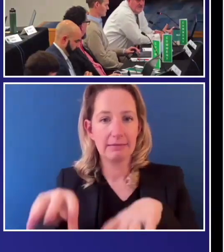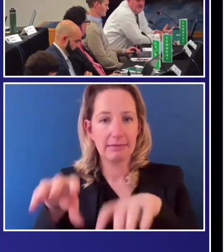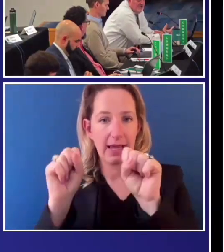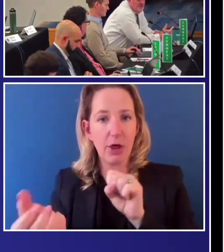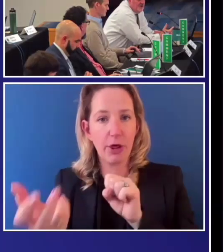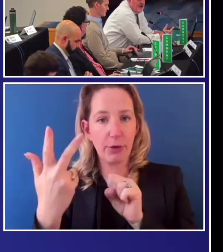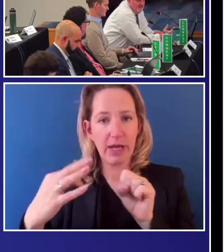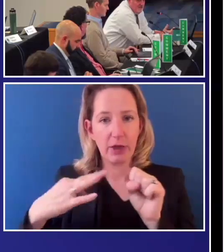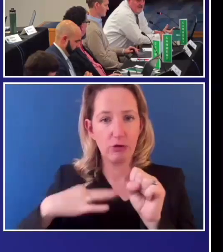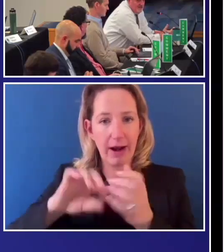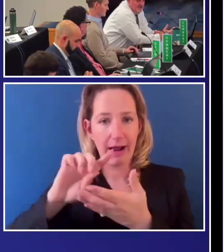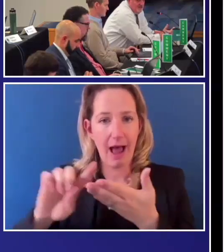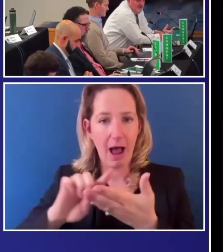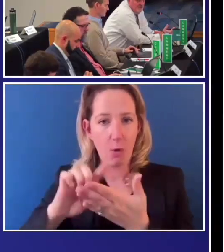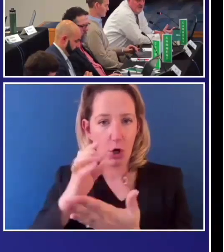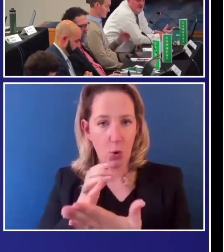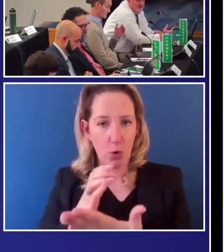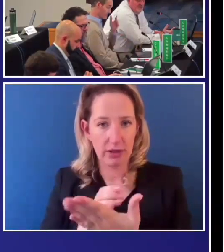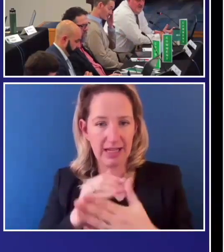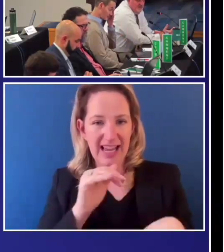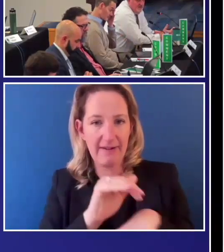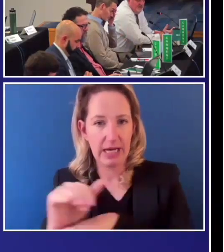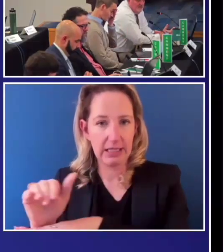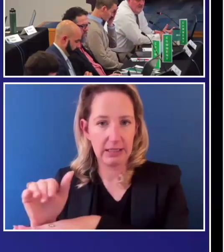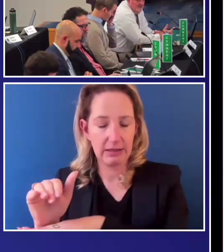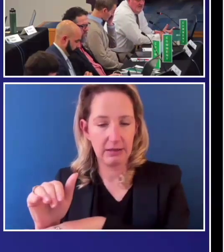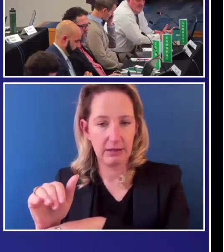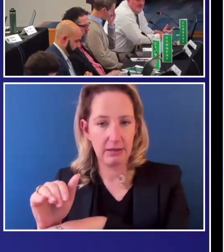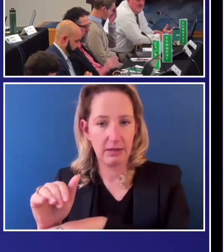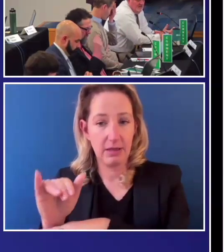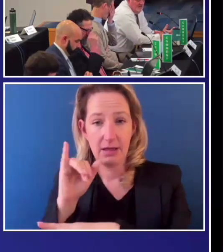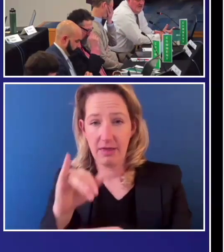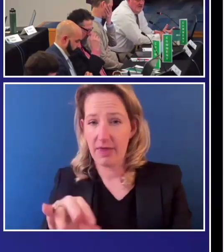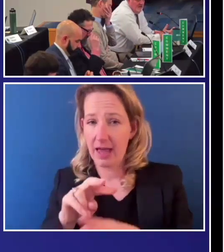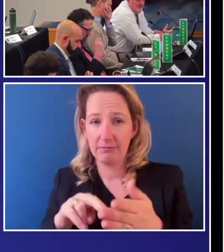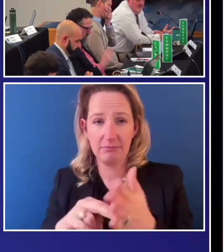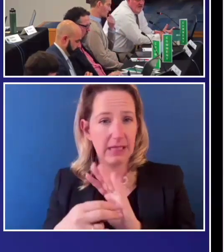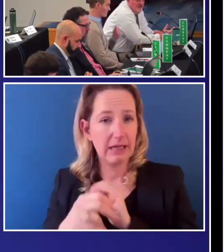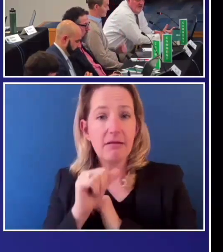So they would not be included in the